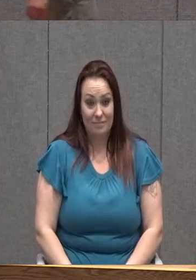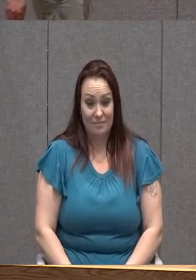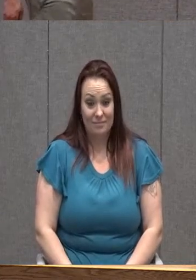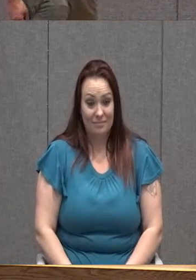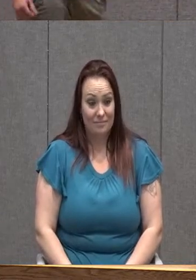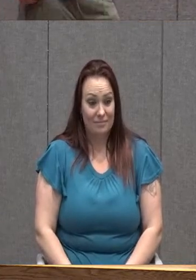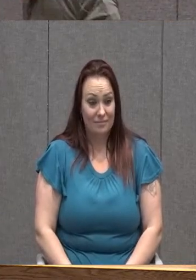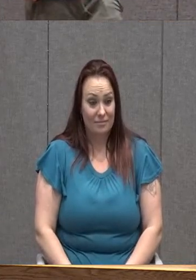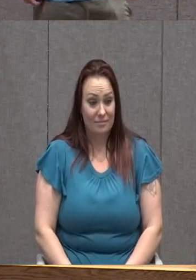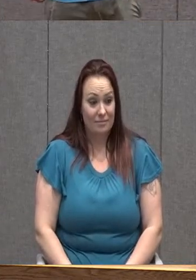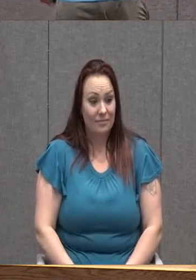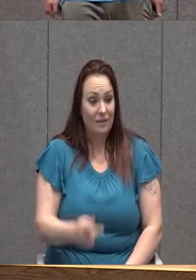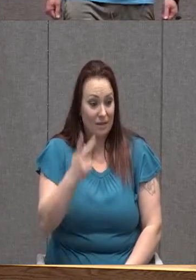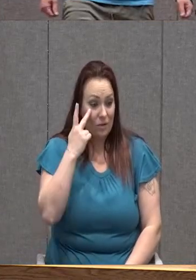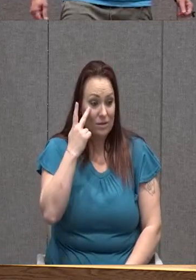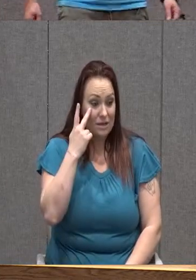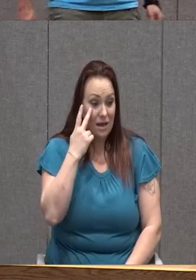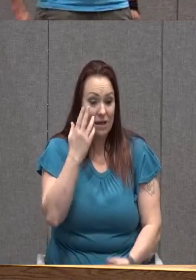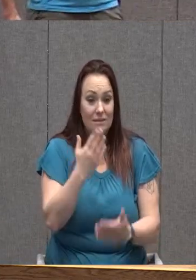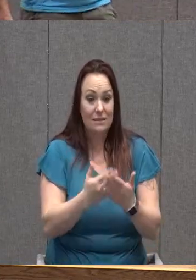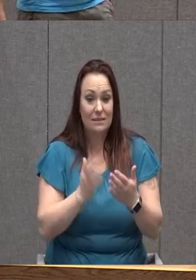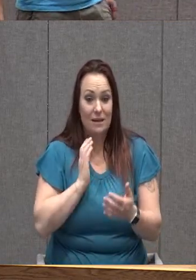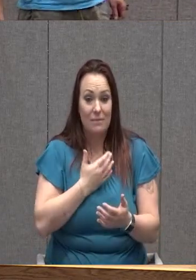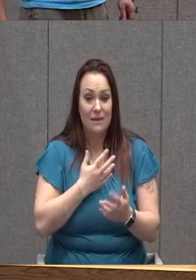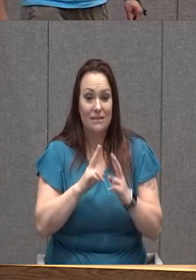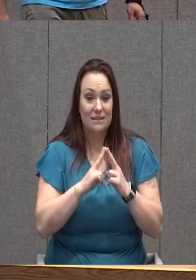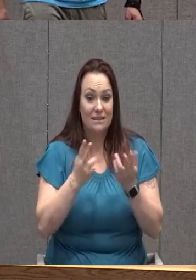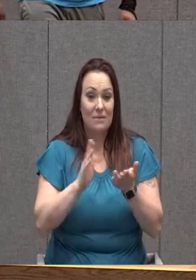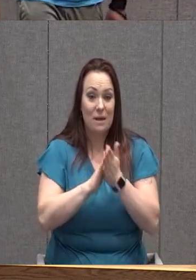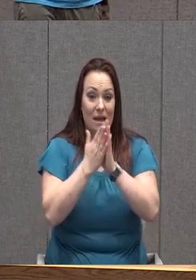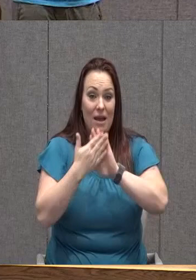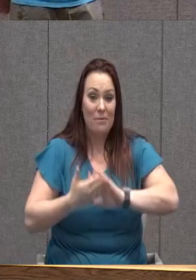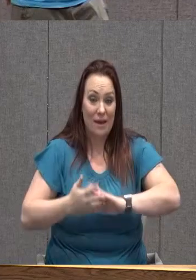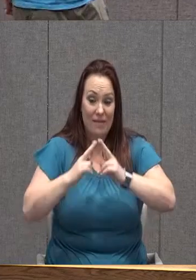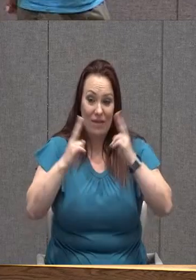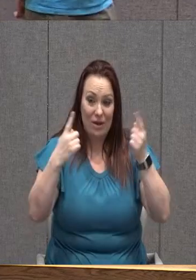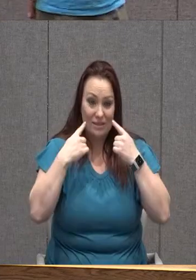being very successful, some of us, me, kinda struggled to